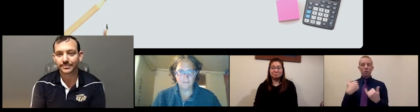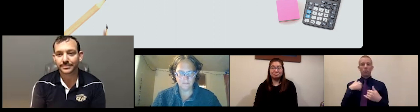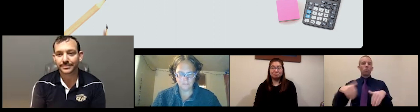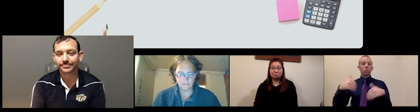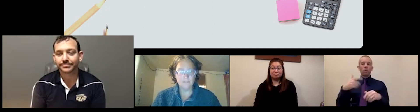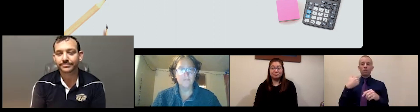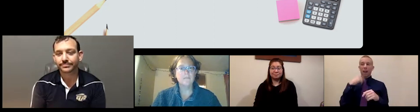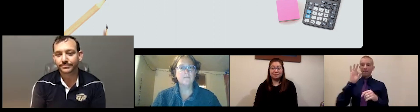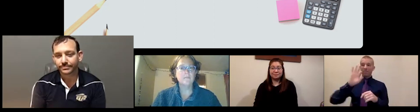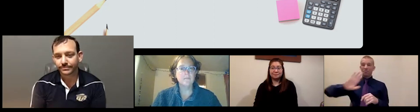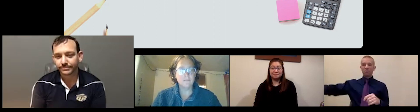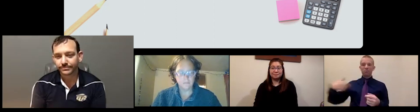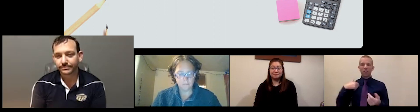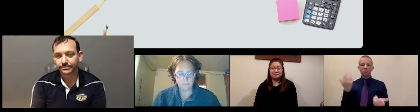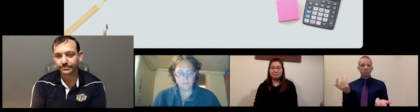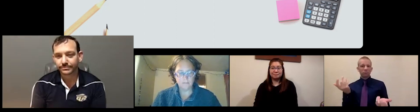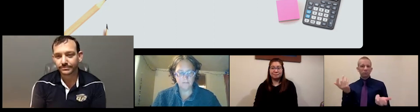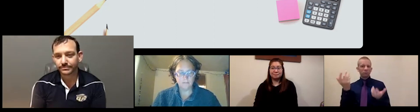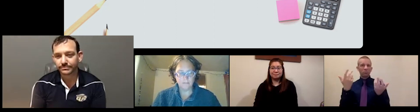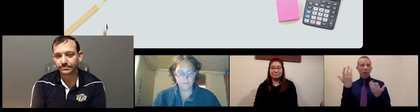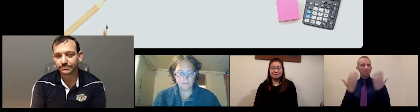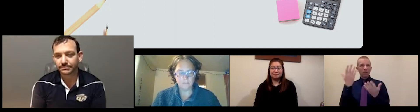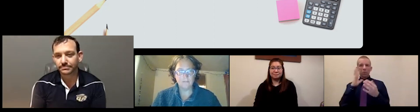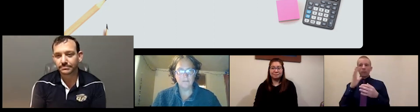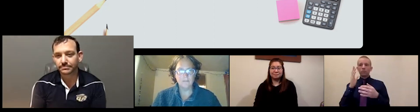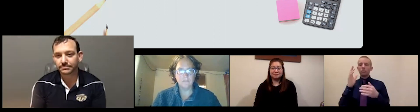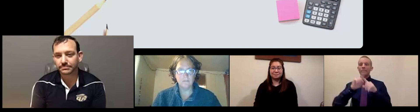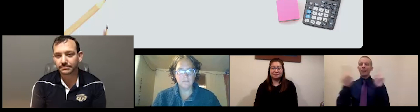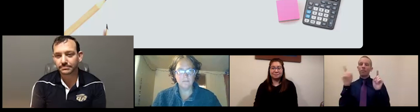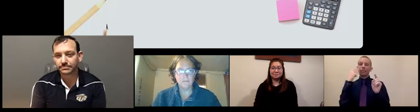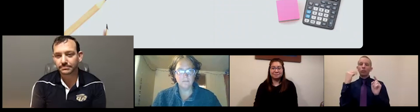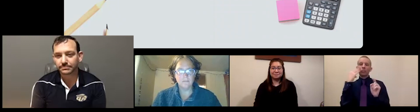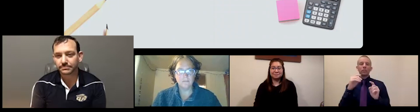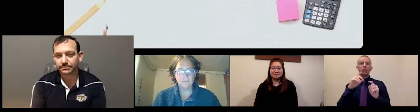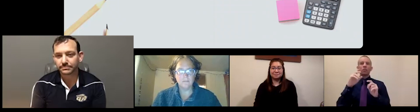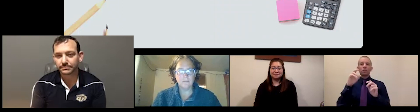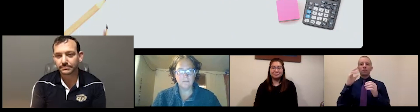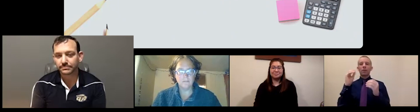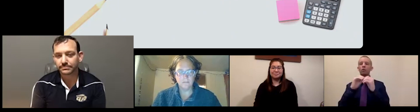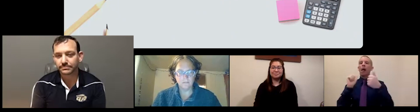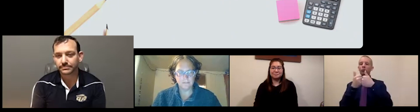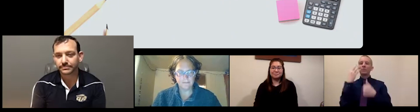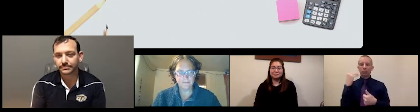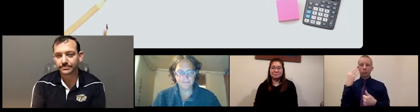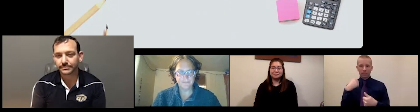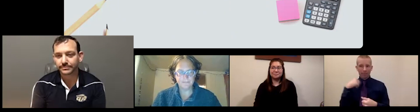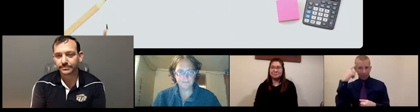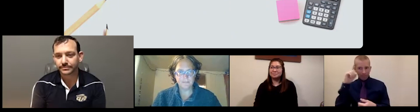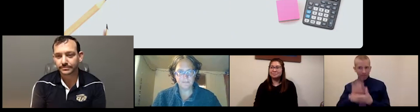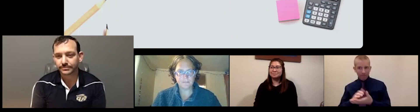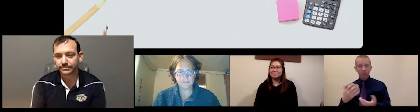Without them, I would have had different experiences and more challenging experiences, I believe.